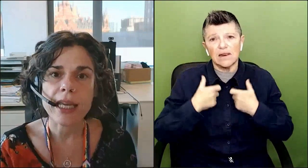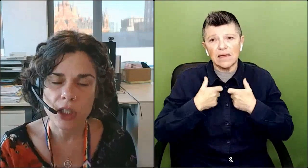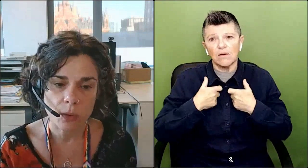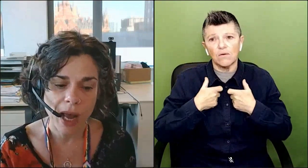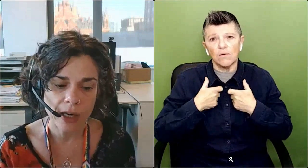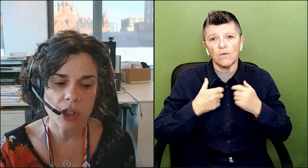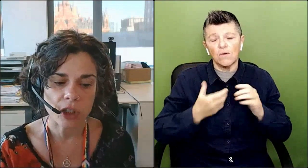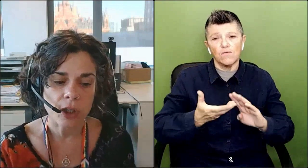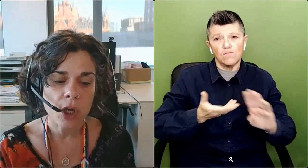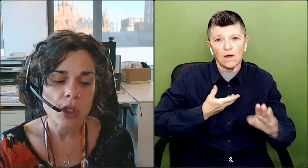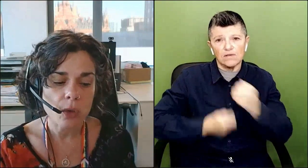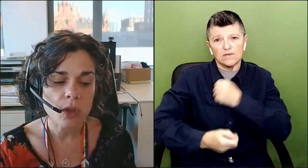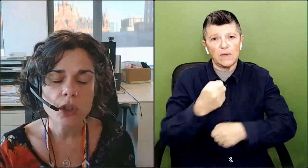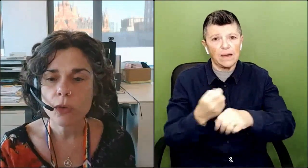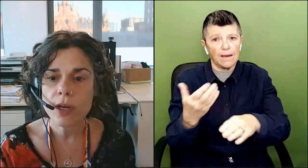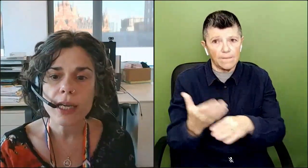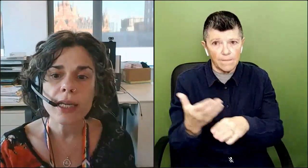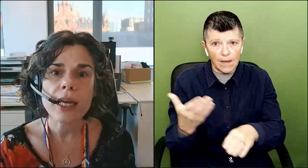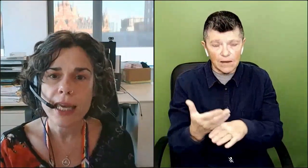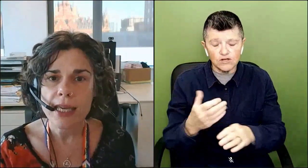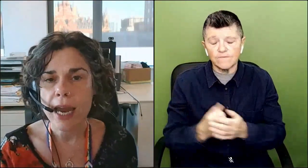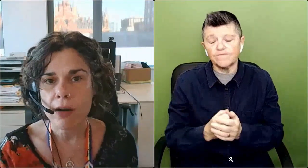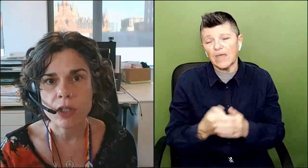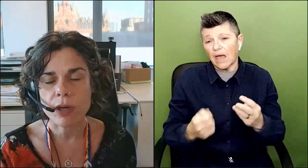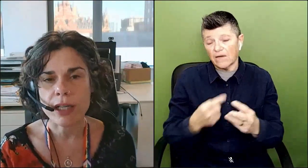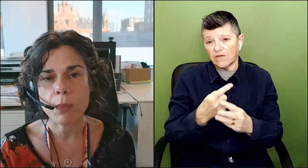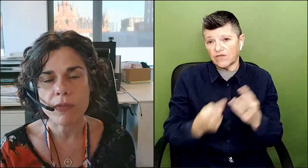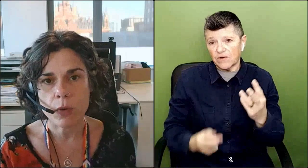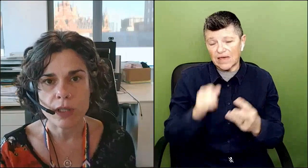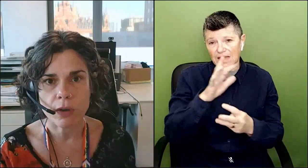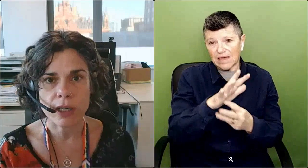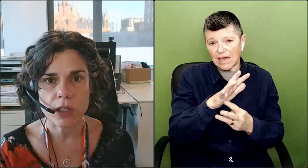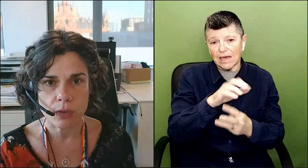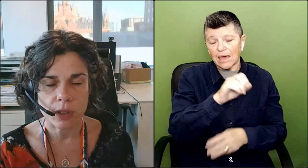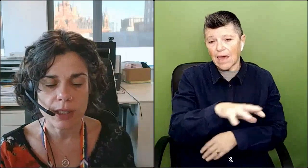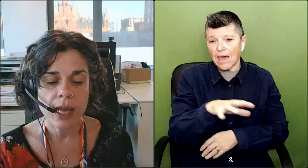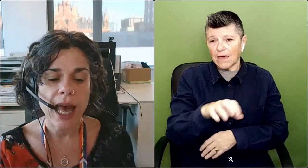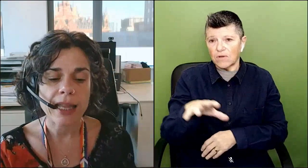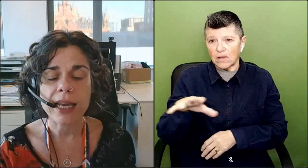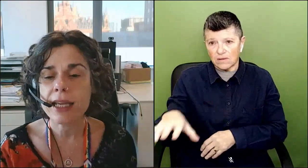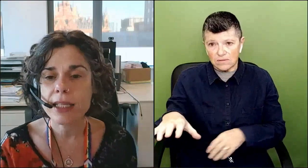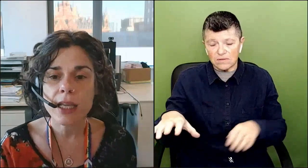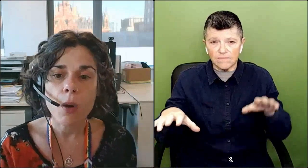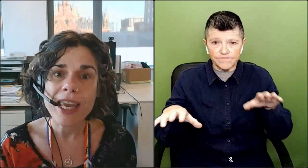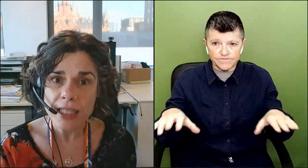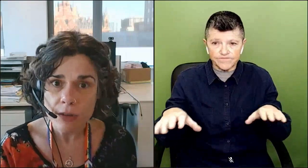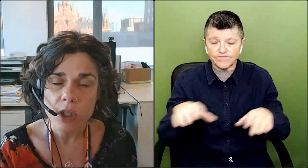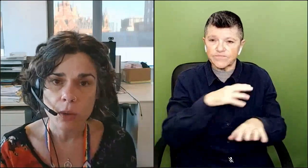into action? So there's three key areas really that we focus on as unions, and that is individual